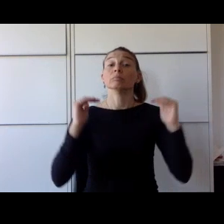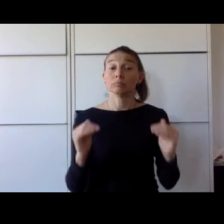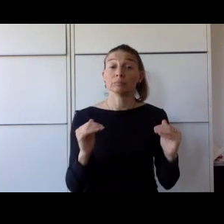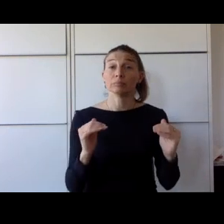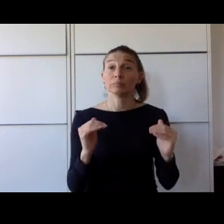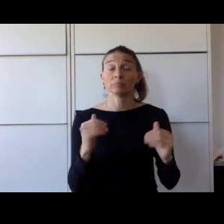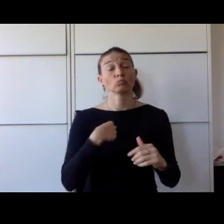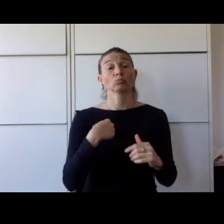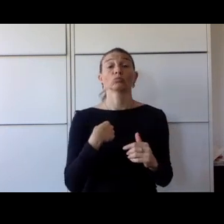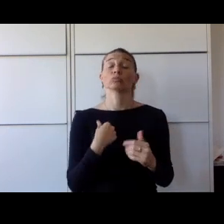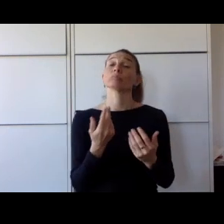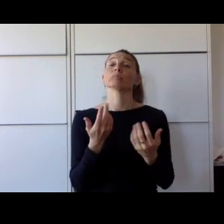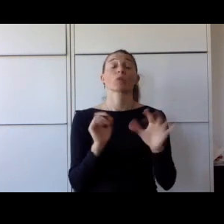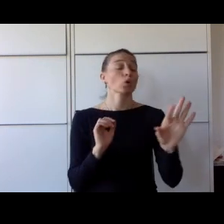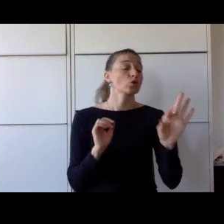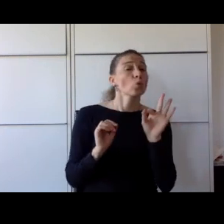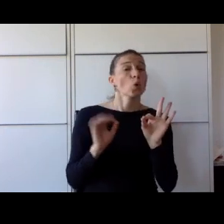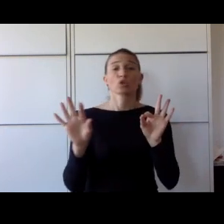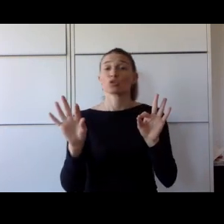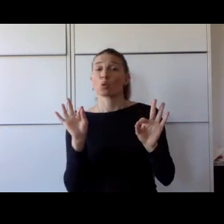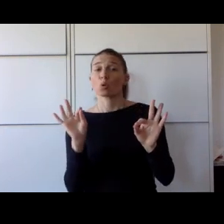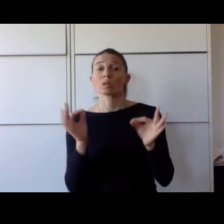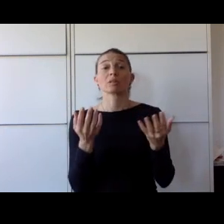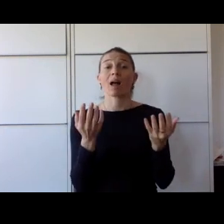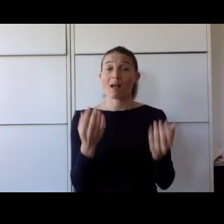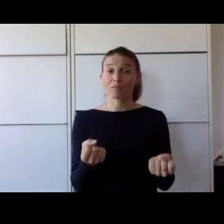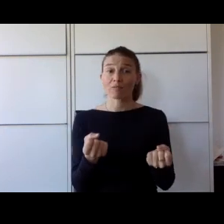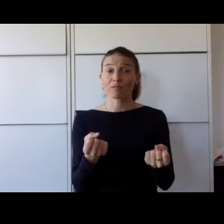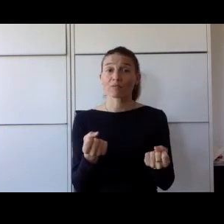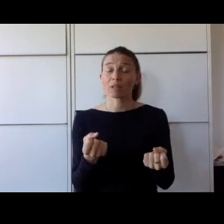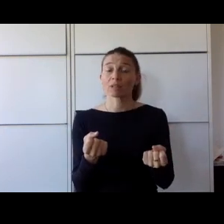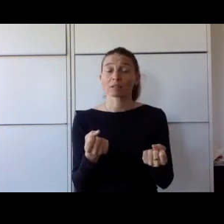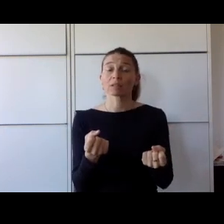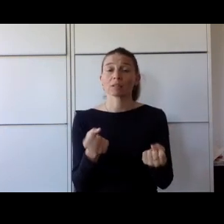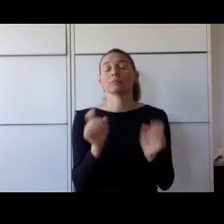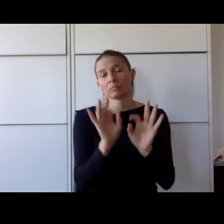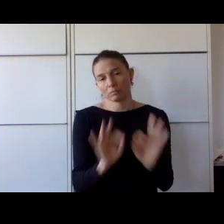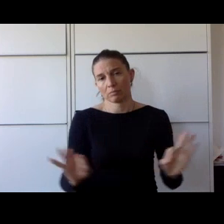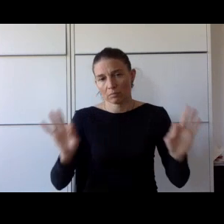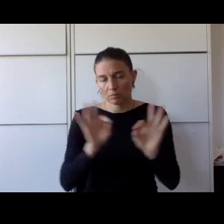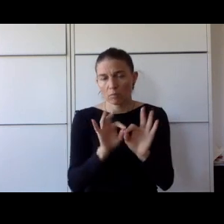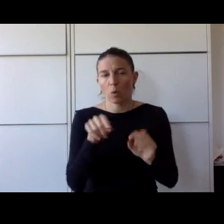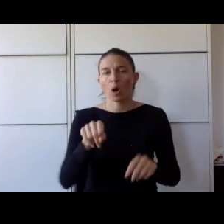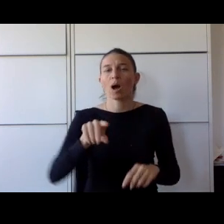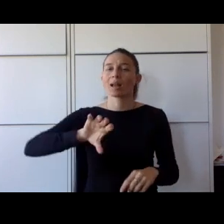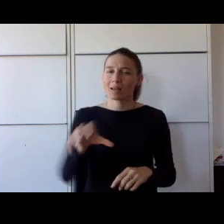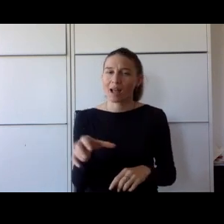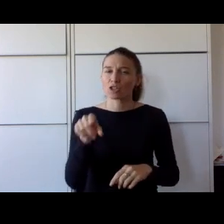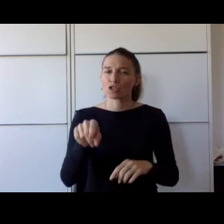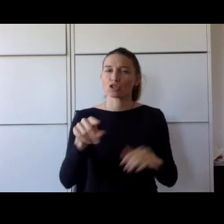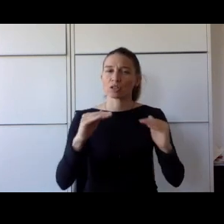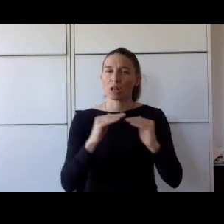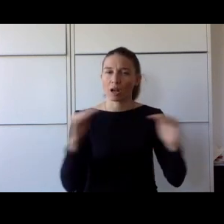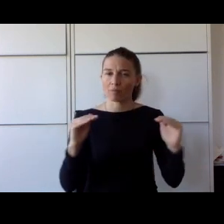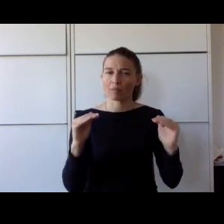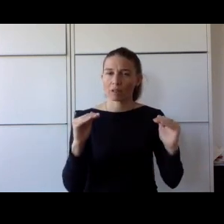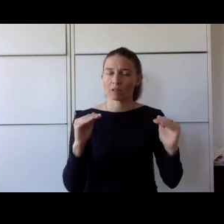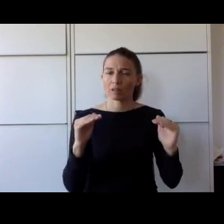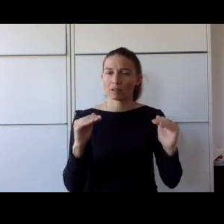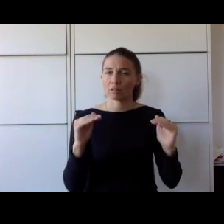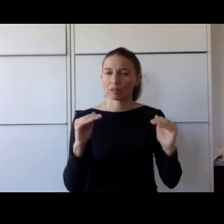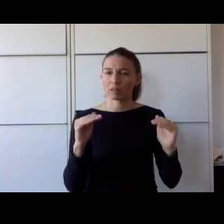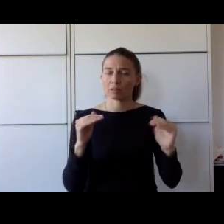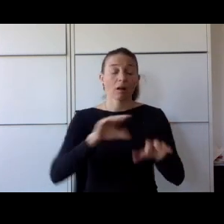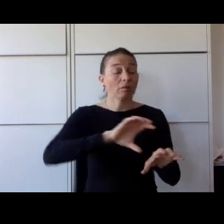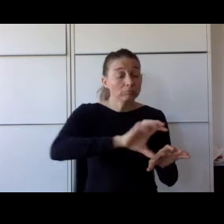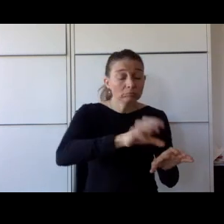to the services at a national level, countries can also adopt measures